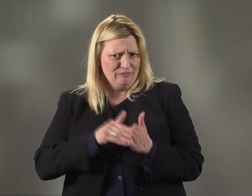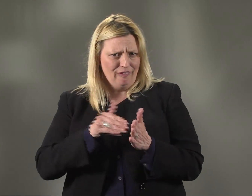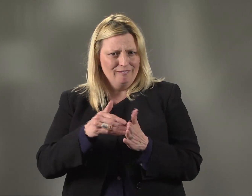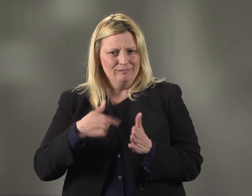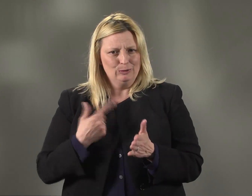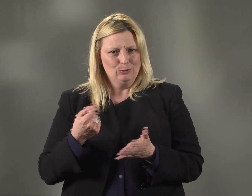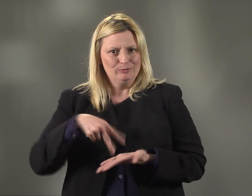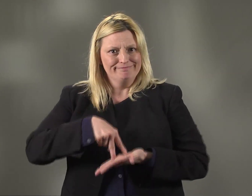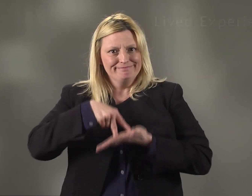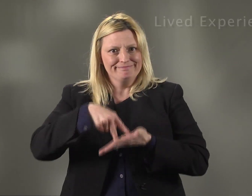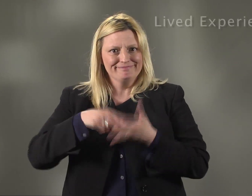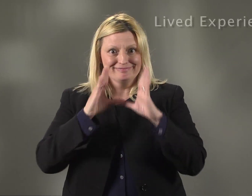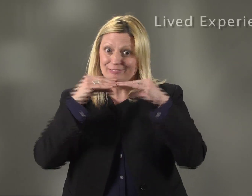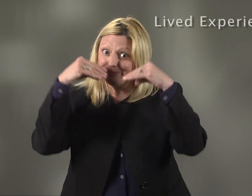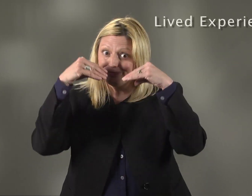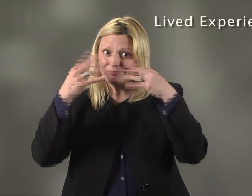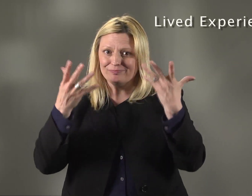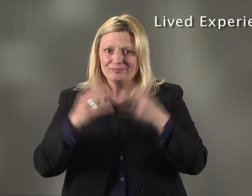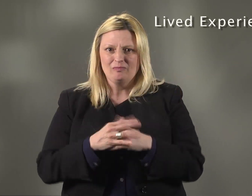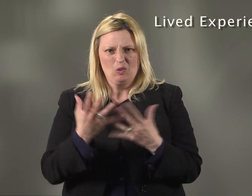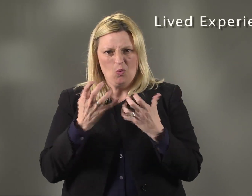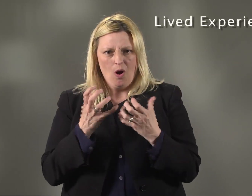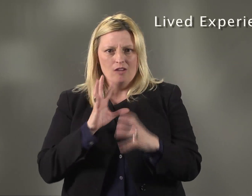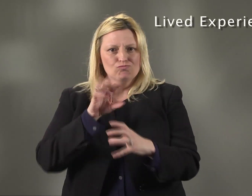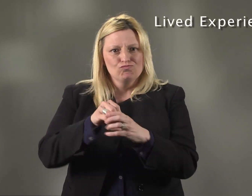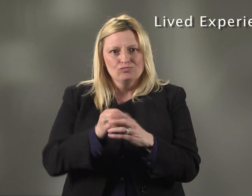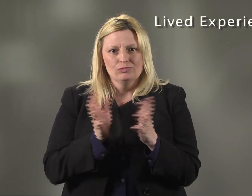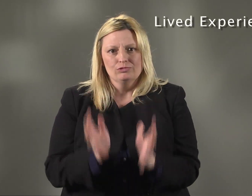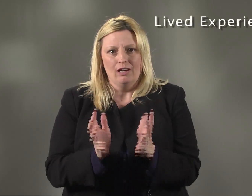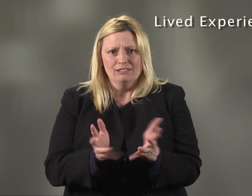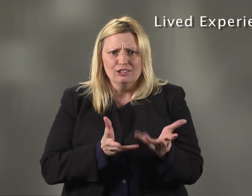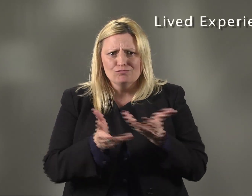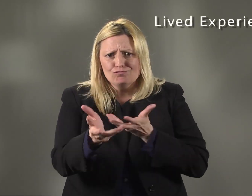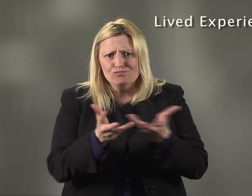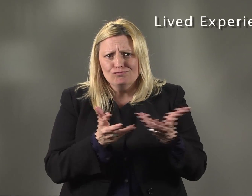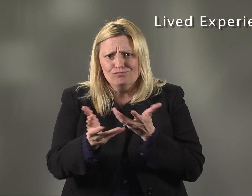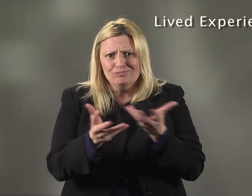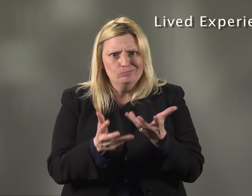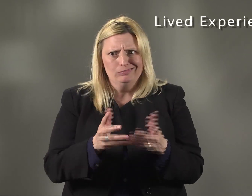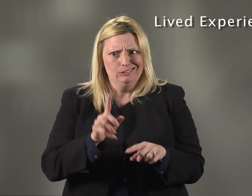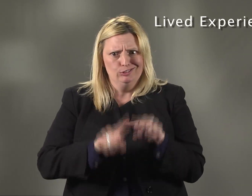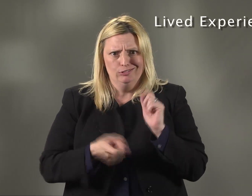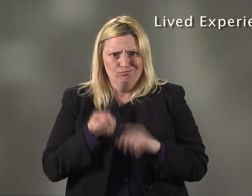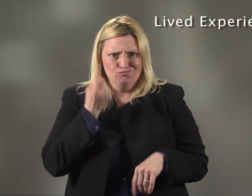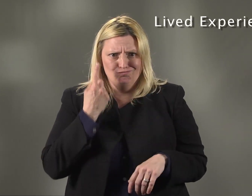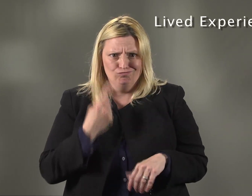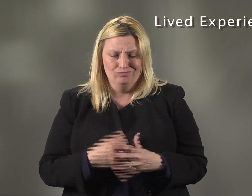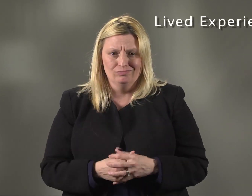Due to not being able to hear, I would often stand there and smile. I wanted so much to be a part of conversations